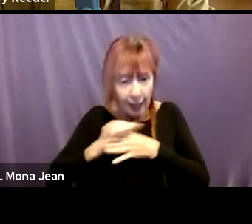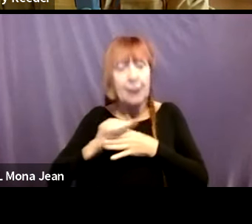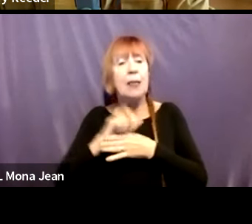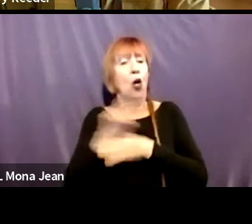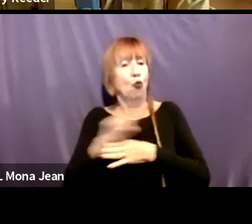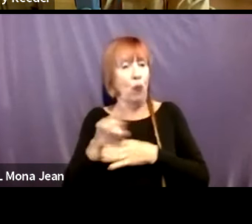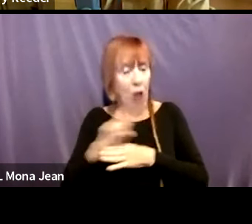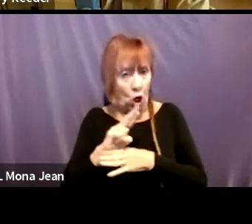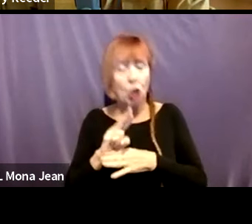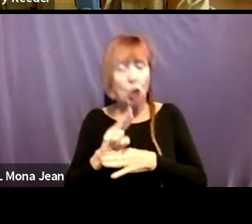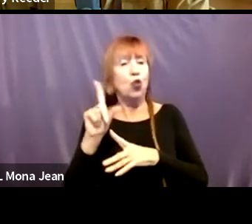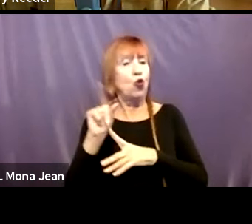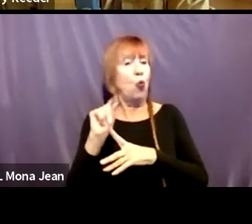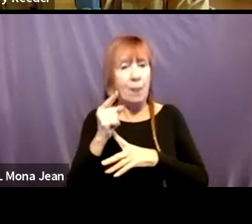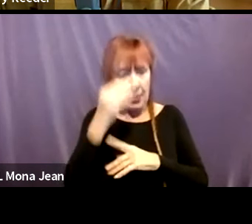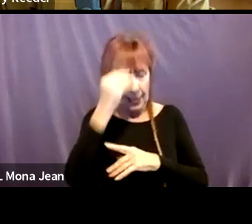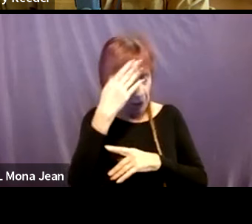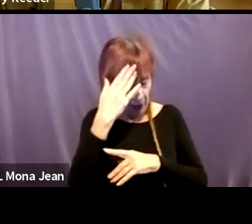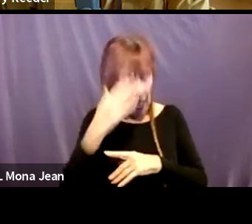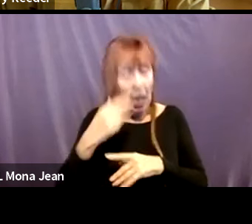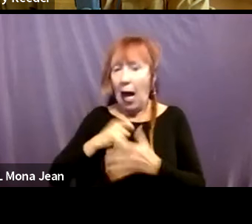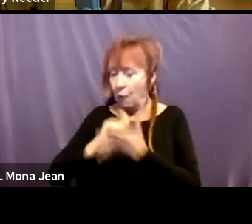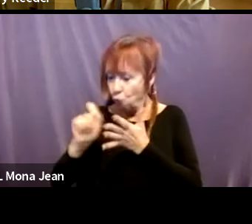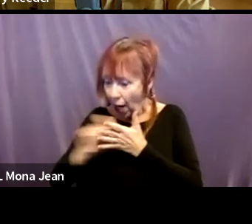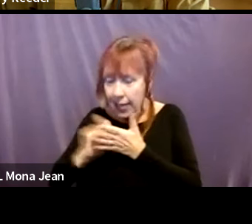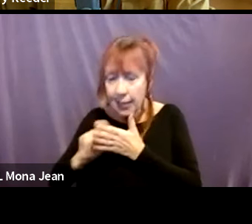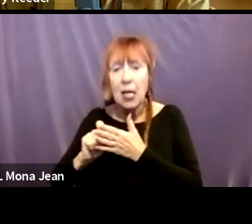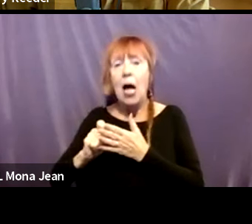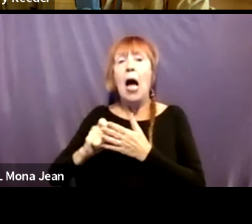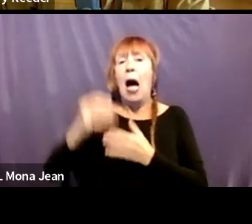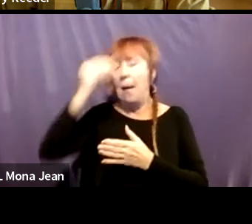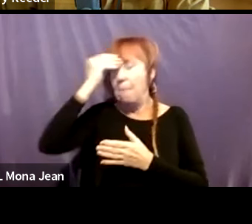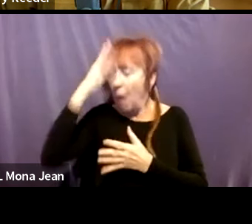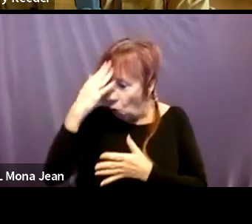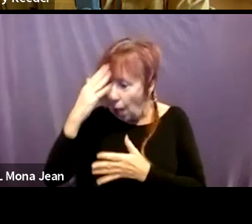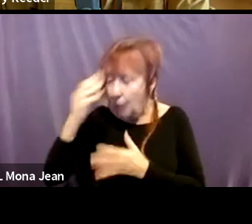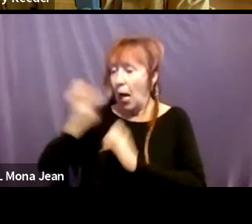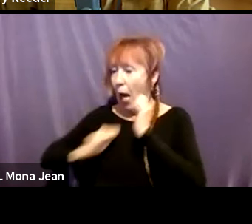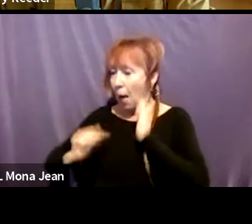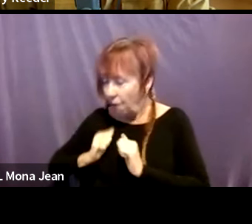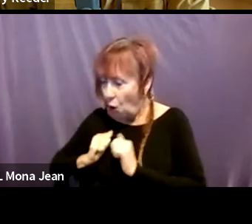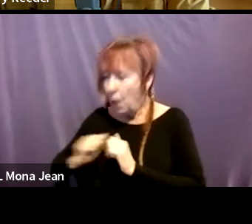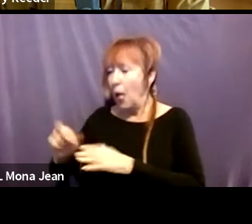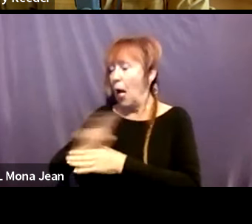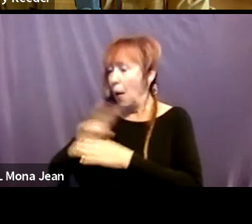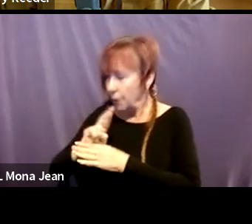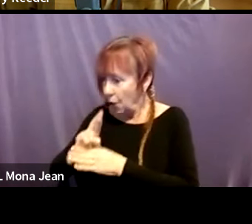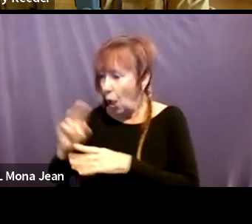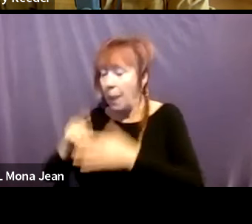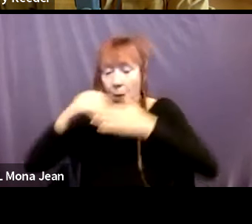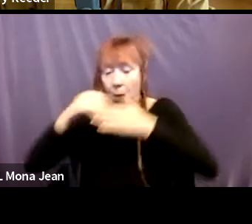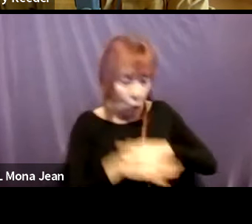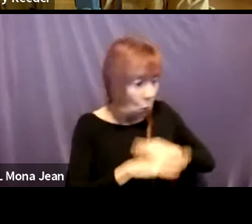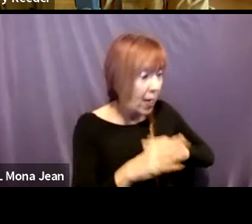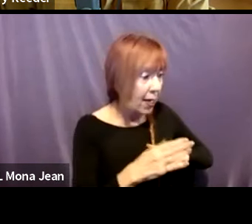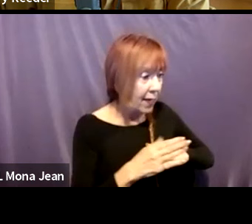but I do write it first. I memorize it, I perform it at home so I can get ready for the room, but I don't read it off the cards at all.